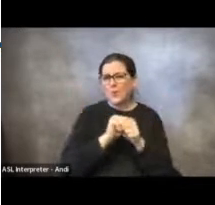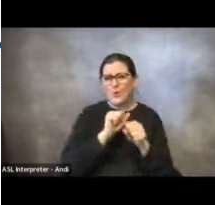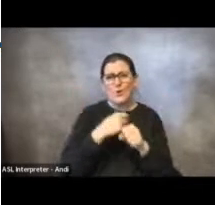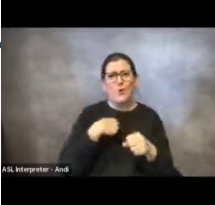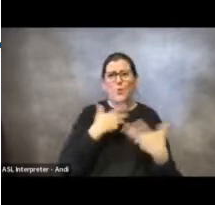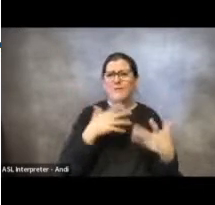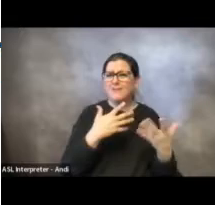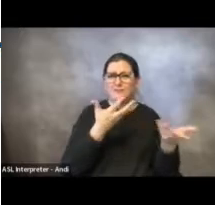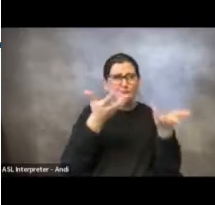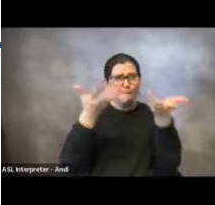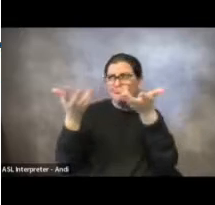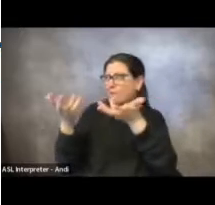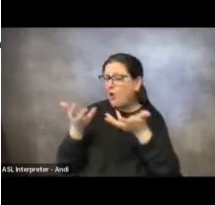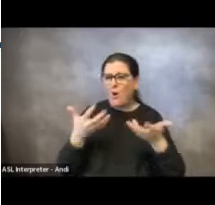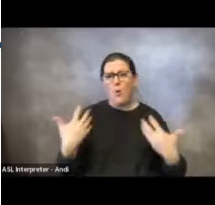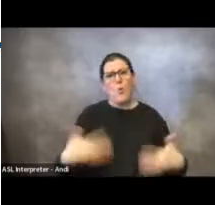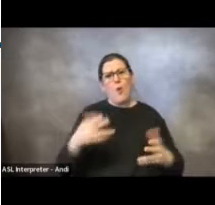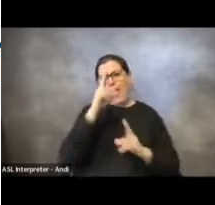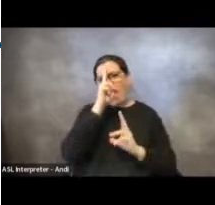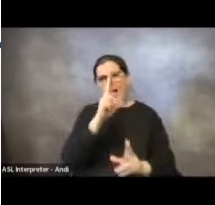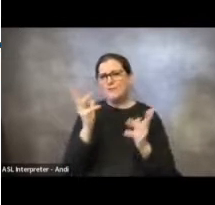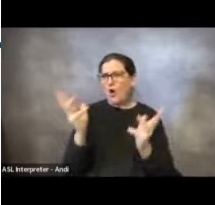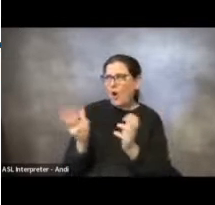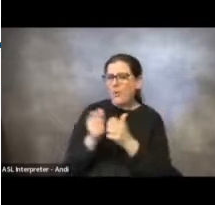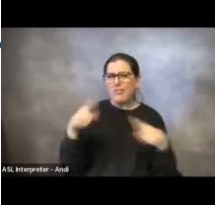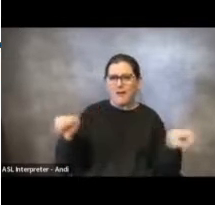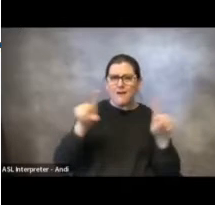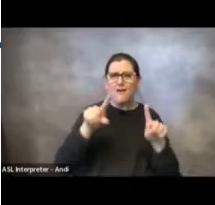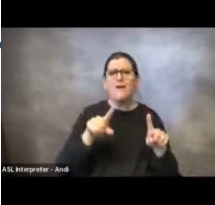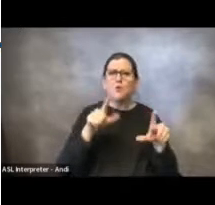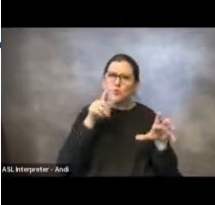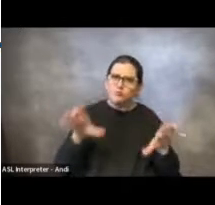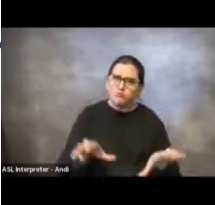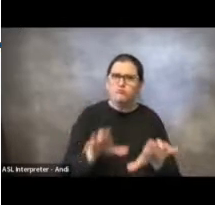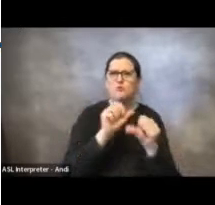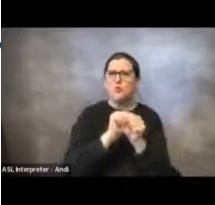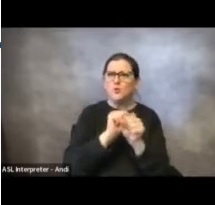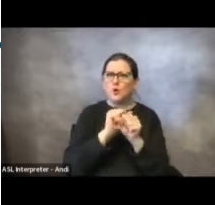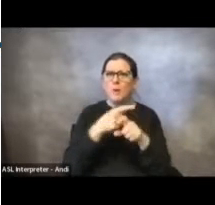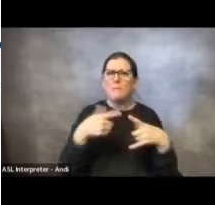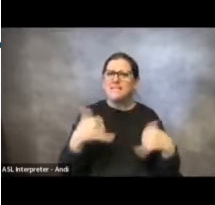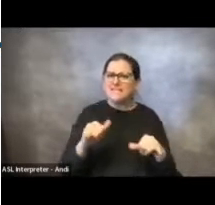that was our honor to speak with many of those folks that are doing that work. But it is still a relatively understudied area